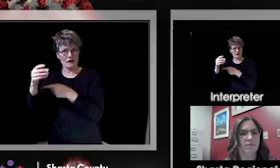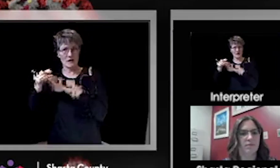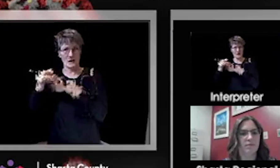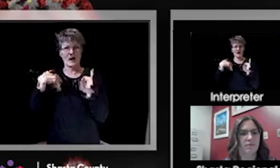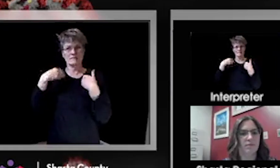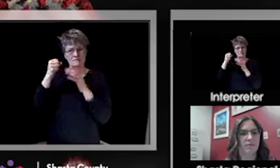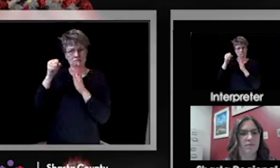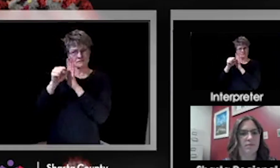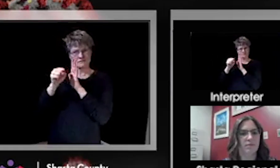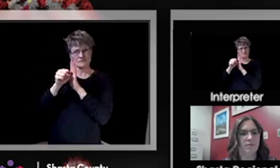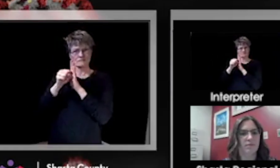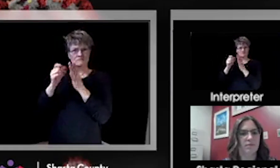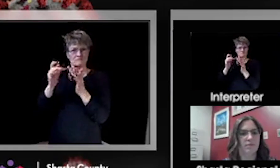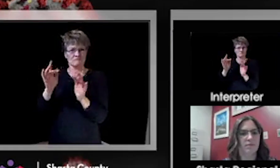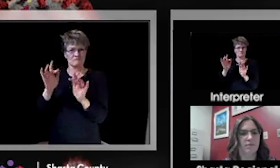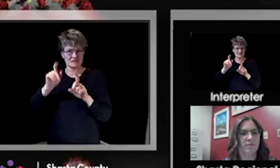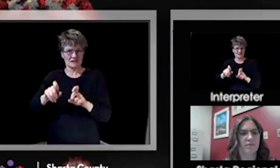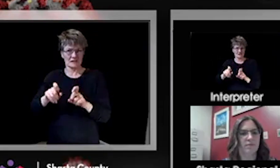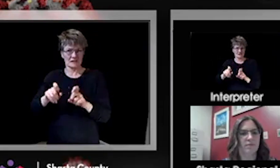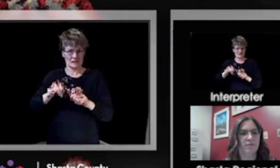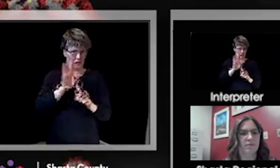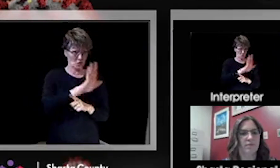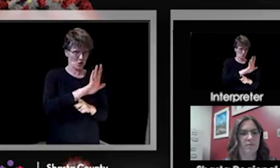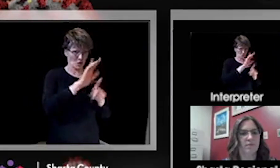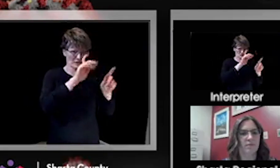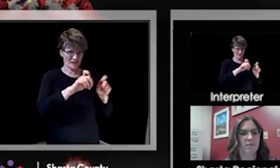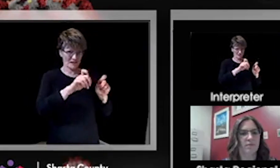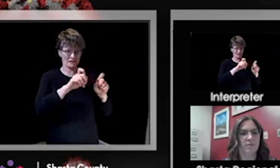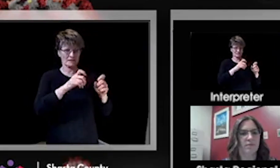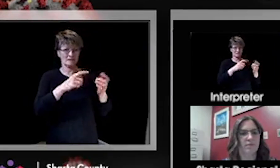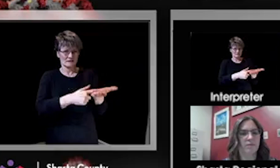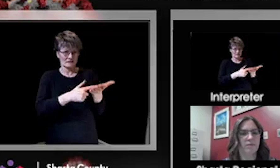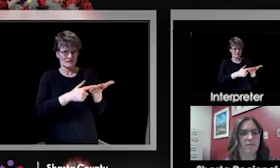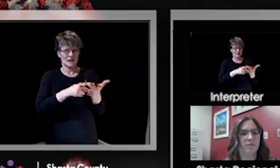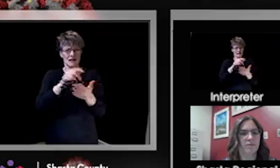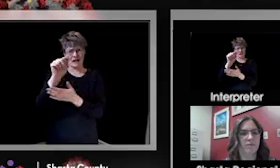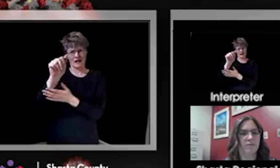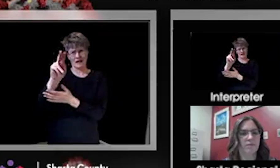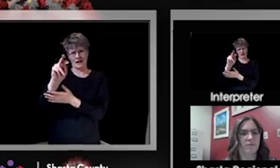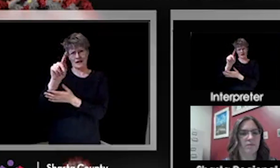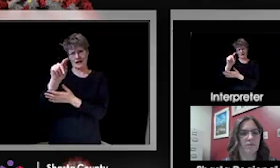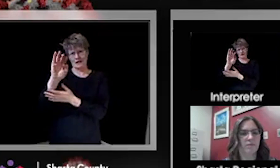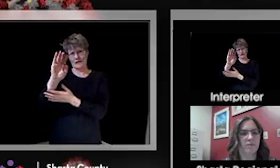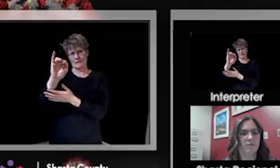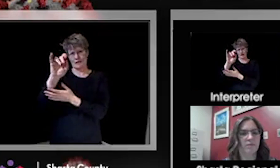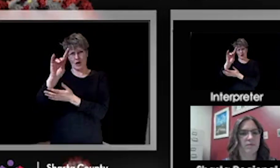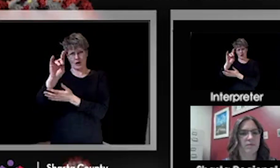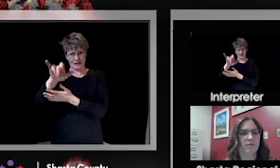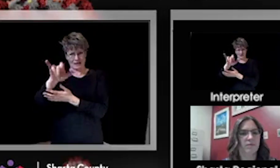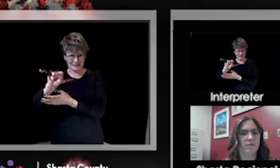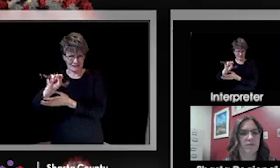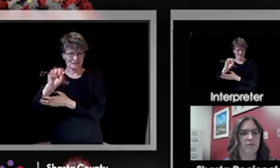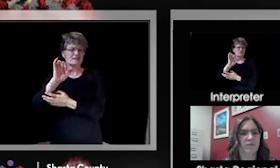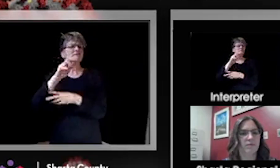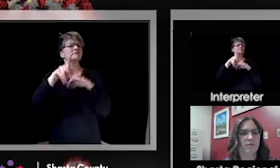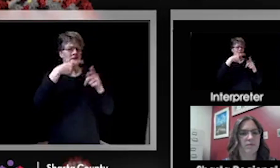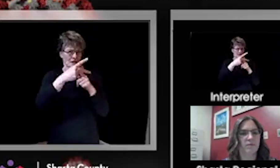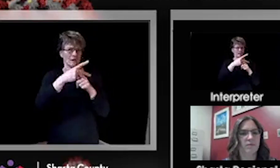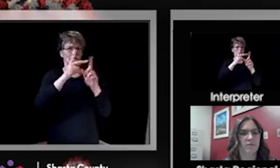antibody type of testing, and that type of testing is evolving. I know that the CDC is